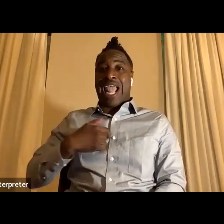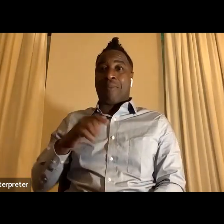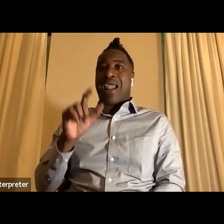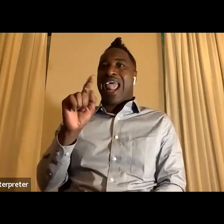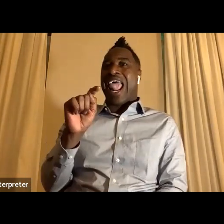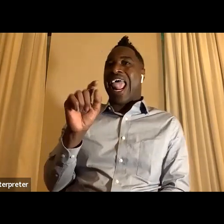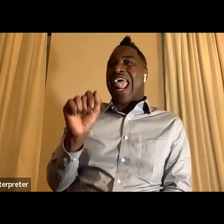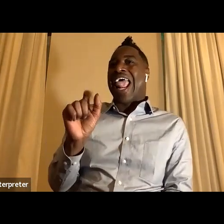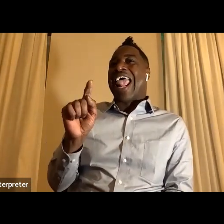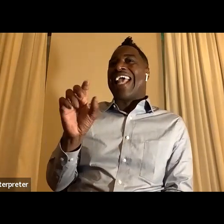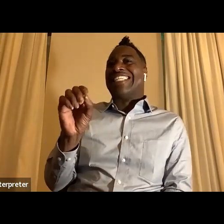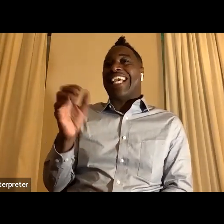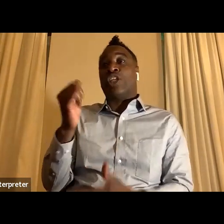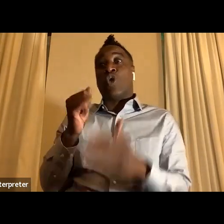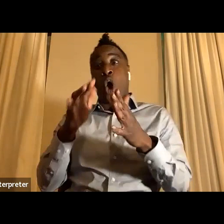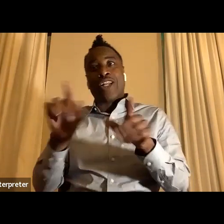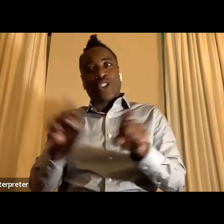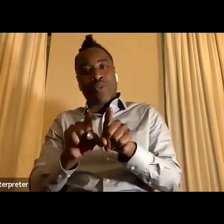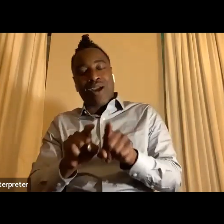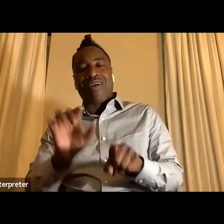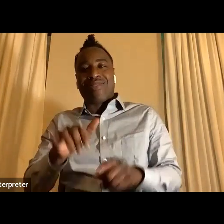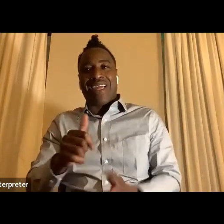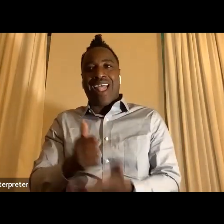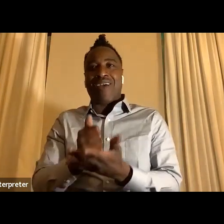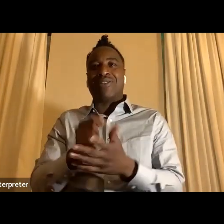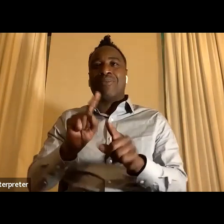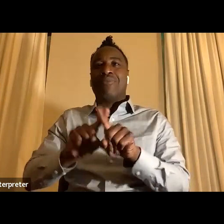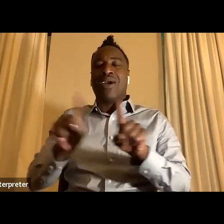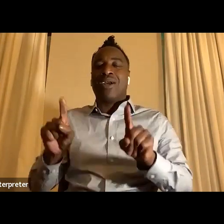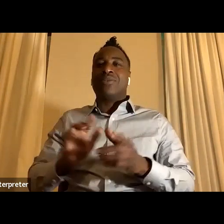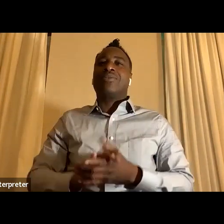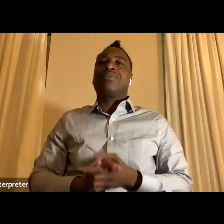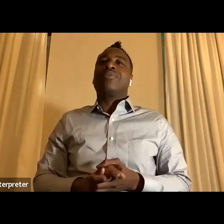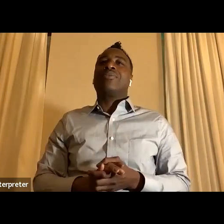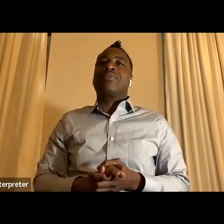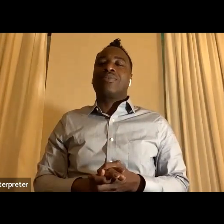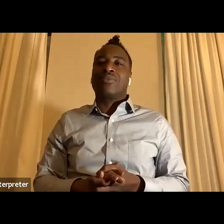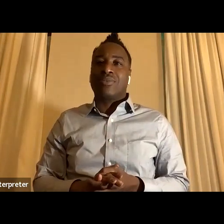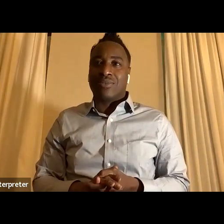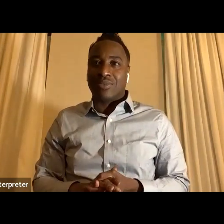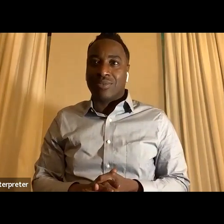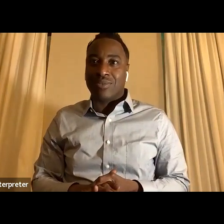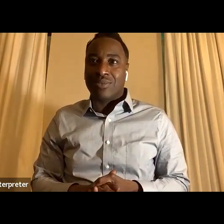But yeah, as far as I'm sure I was more intentional